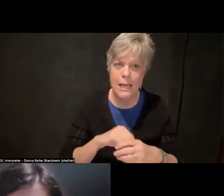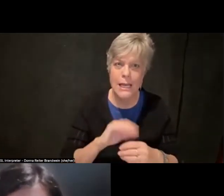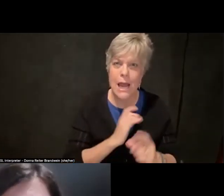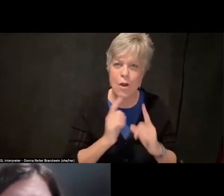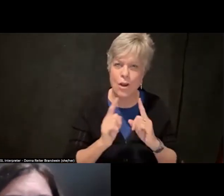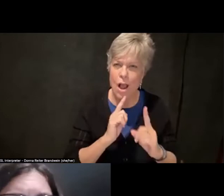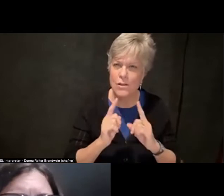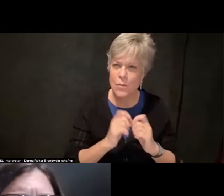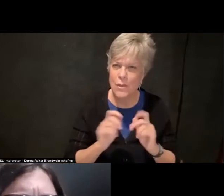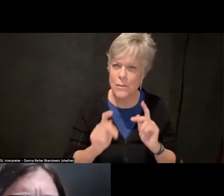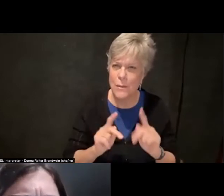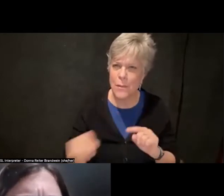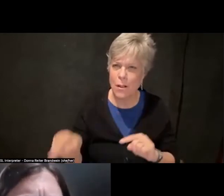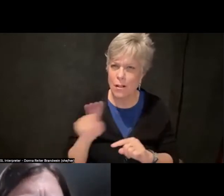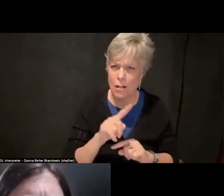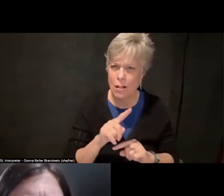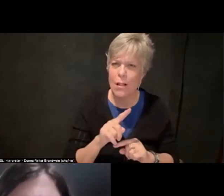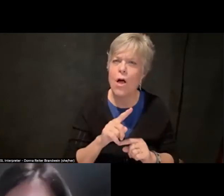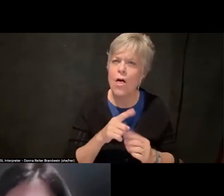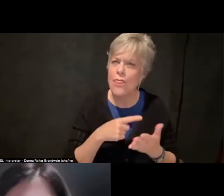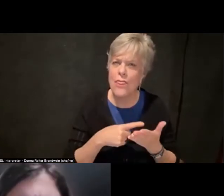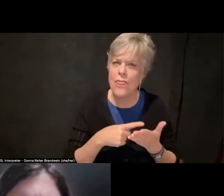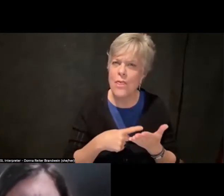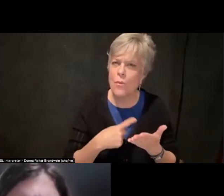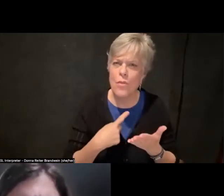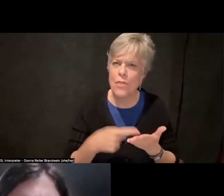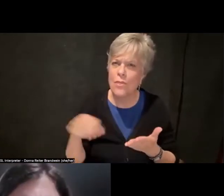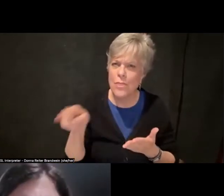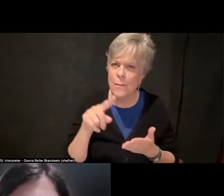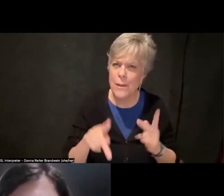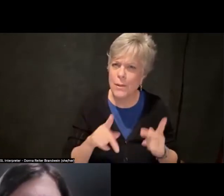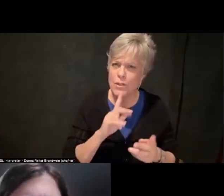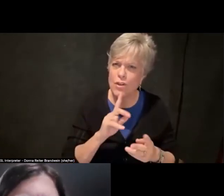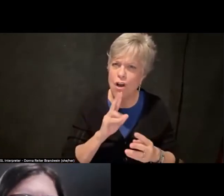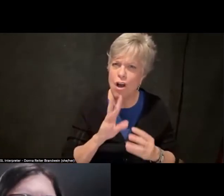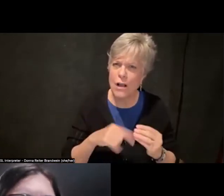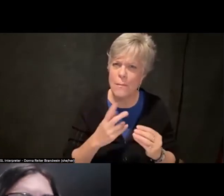it's about sorting out how to navigate